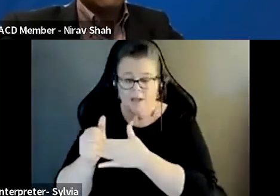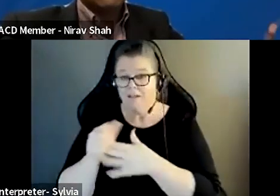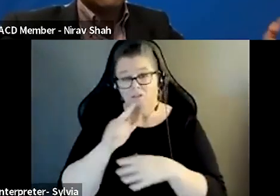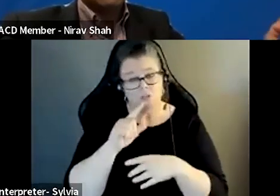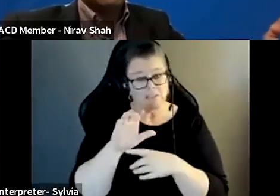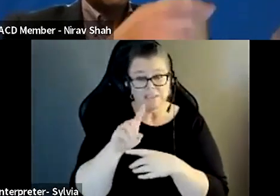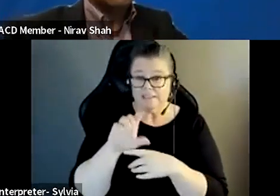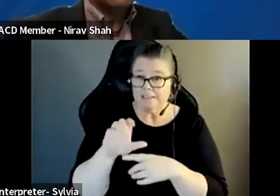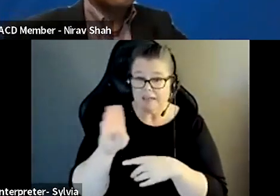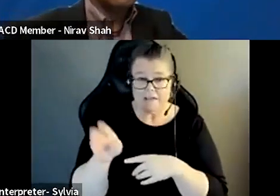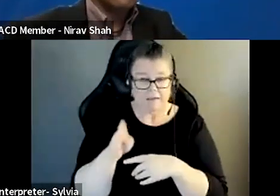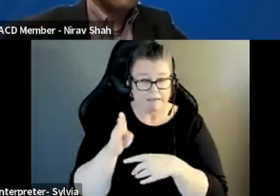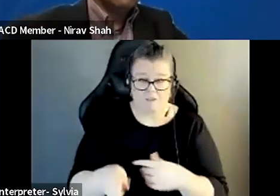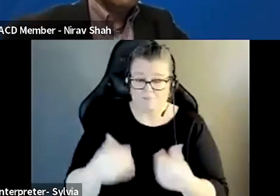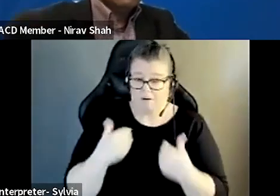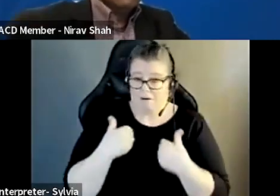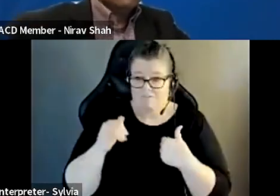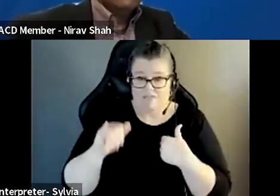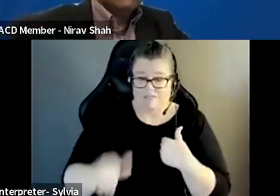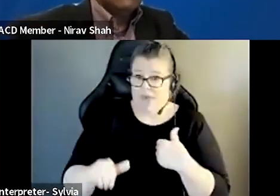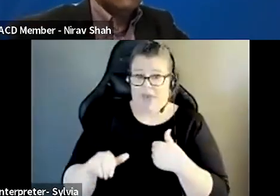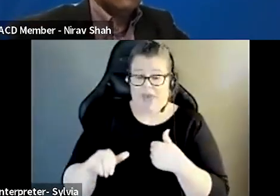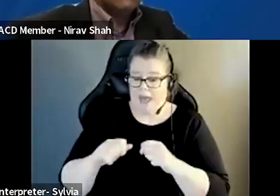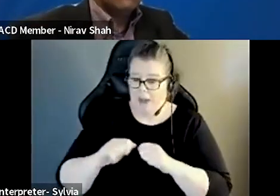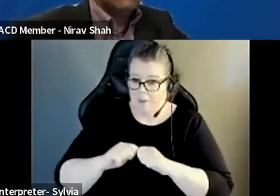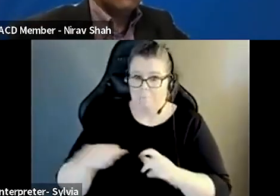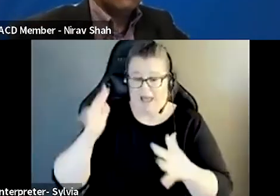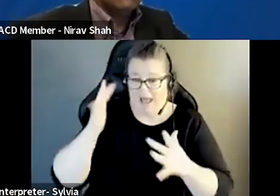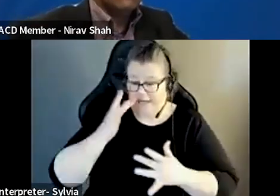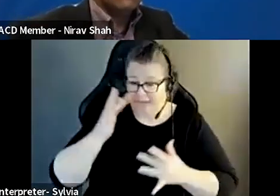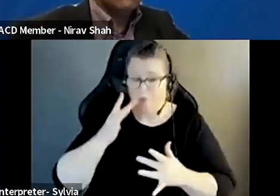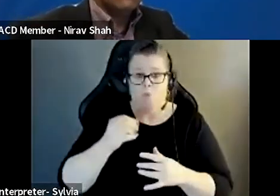to be actionable so swiftly with such evolving science.